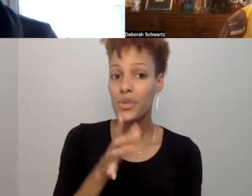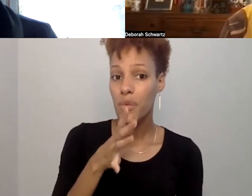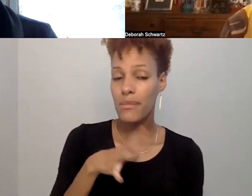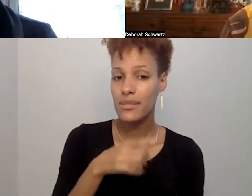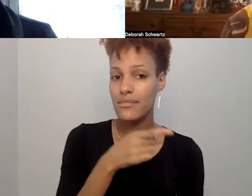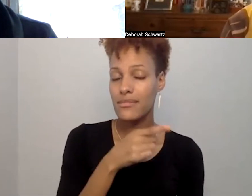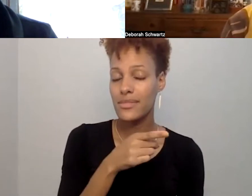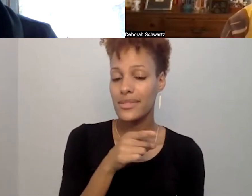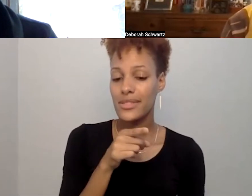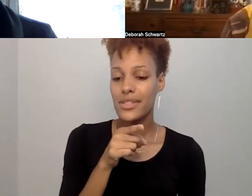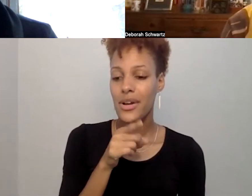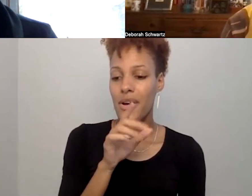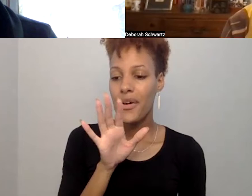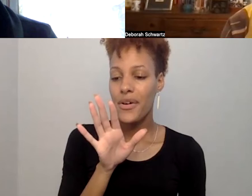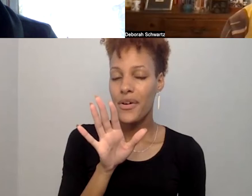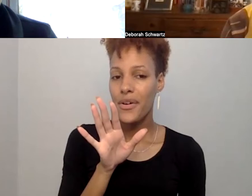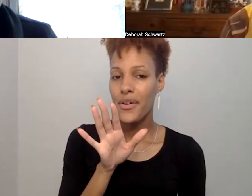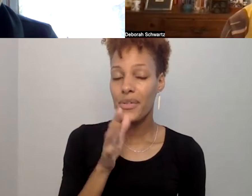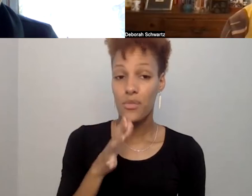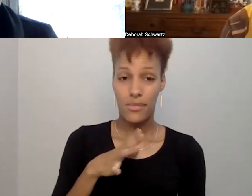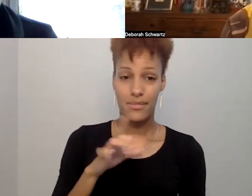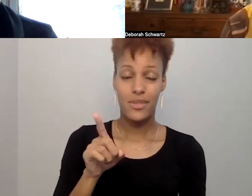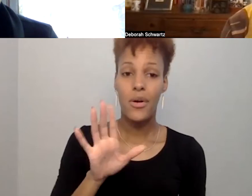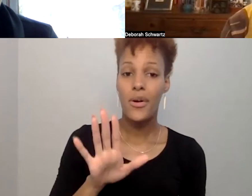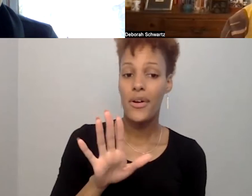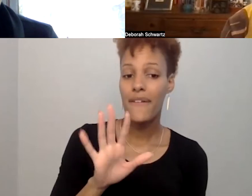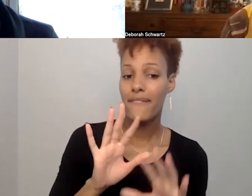her- she was familiar with a family known, named Green-